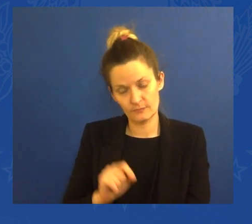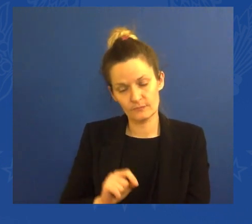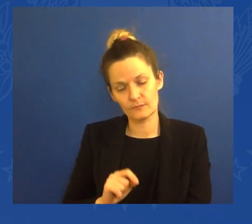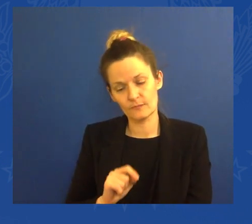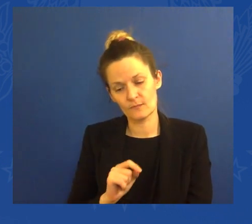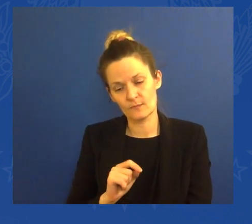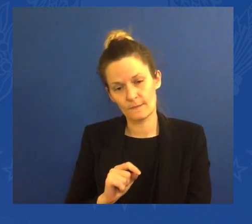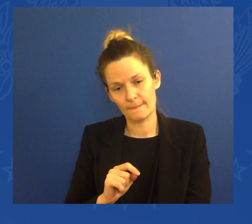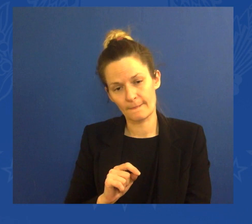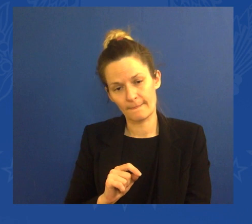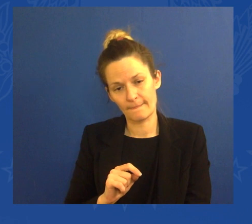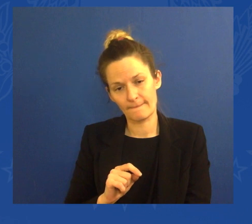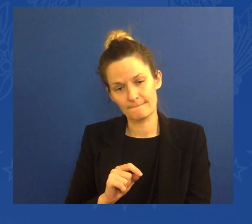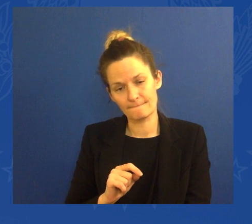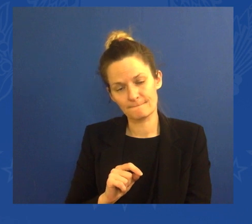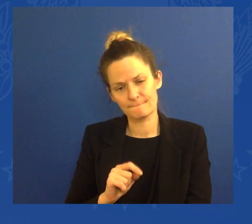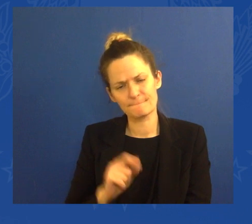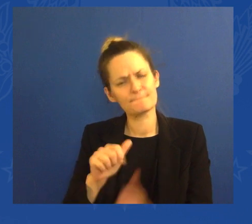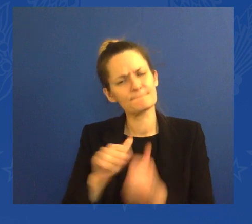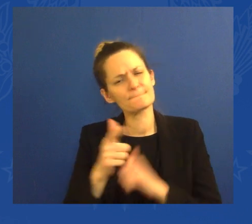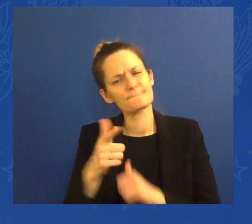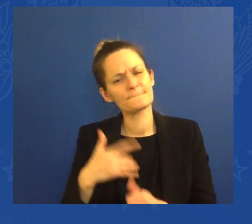and break down the doors of the British Parliament,